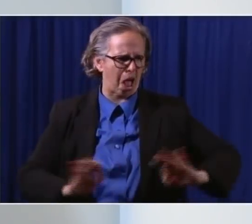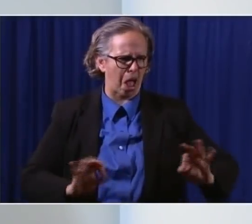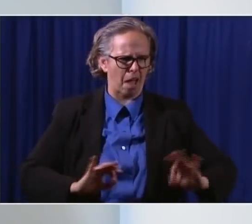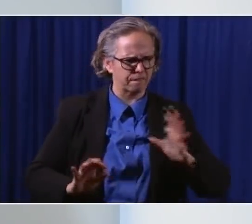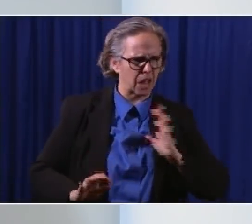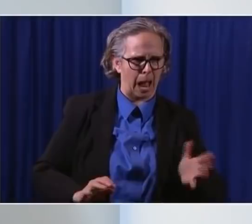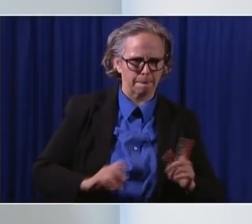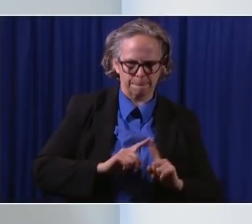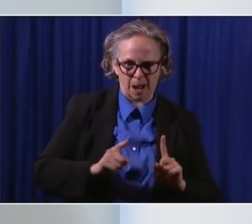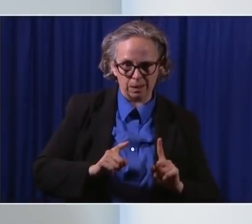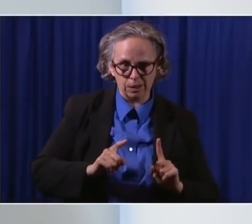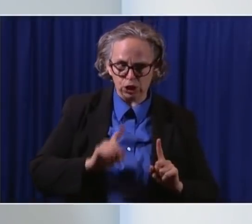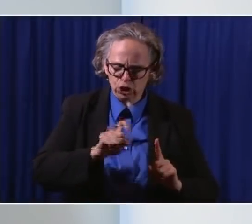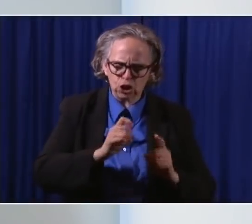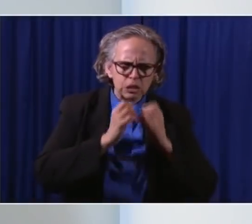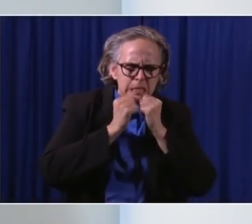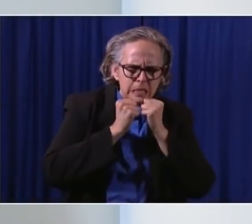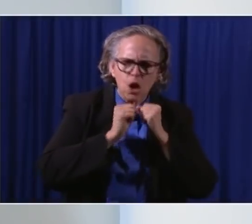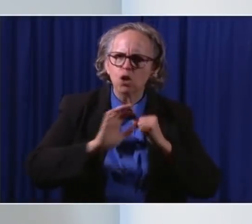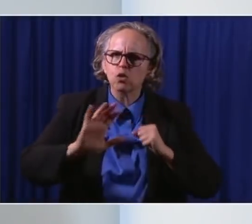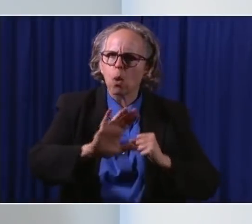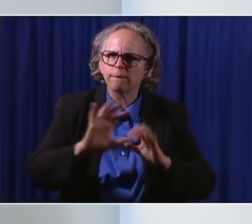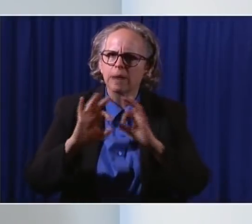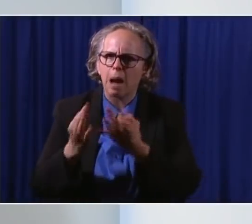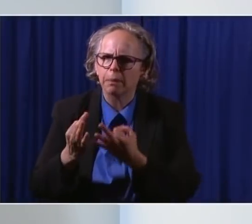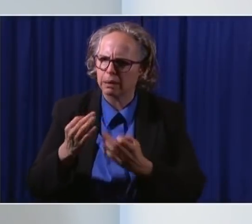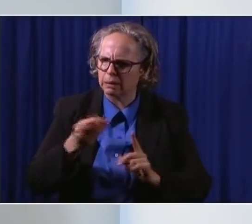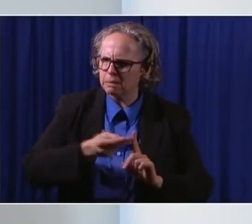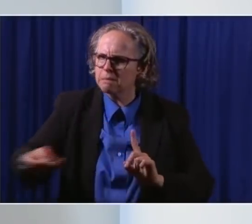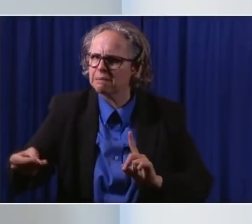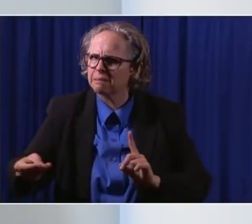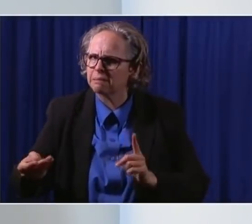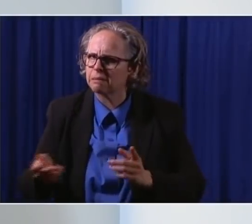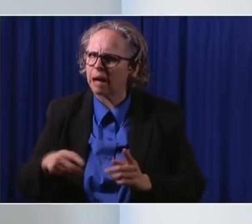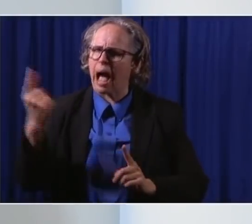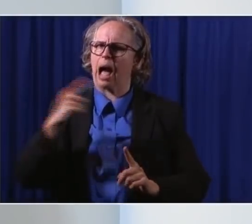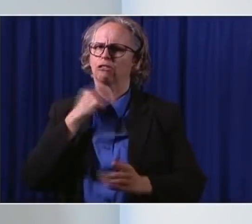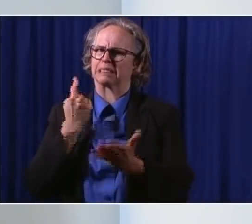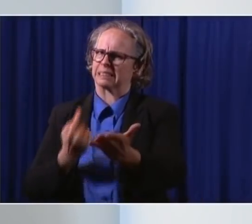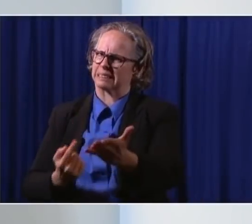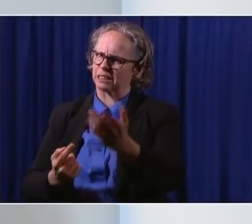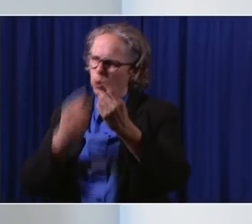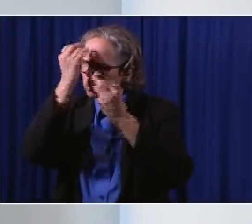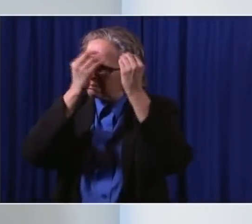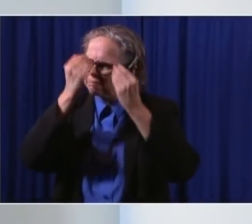WE HAVE CLASSMATES IN A HIGHER RISK CATEGORY. YOU MAY NOT BE WORRIED ABOUT YOURSELF AS MUCH